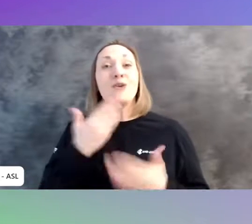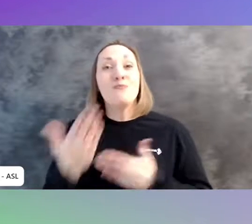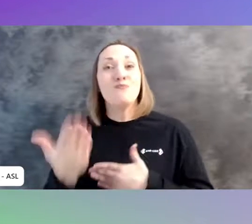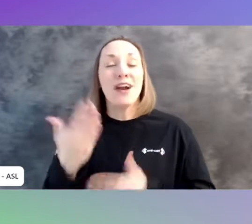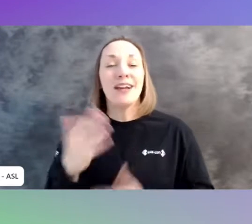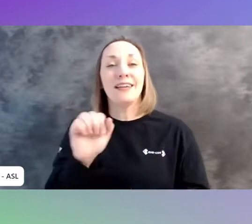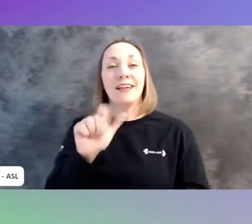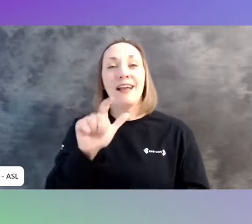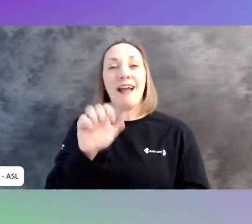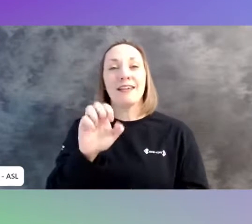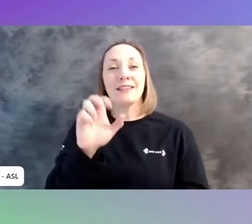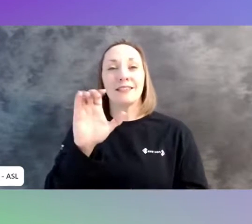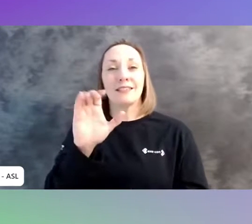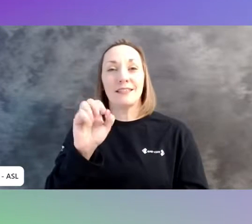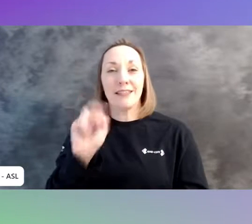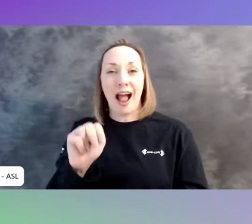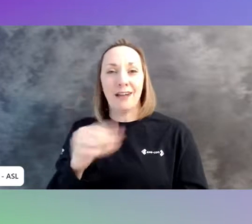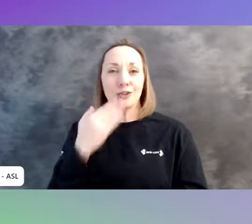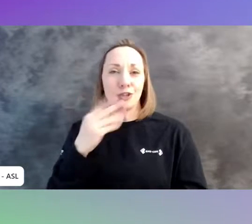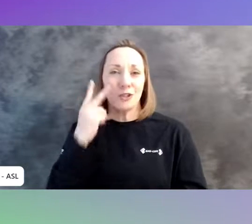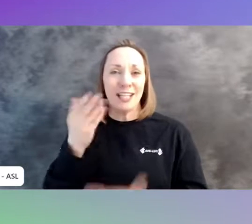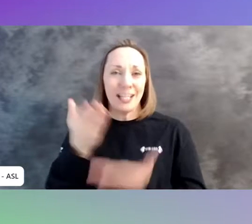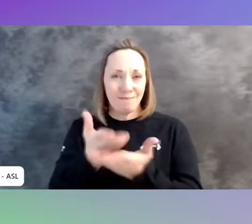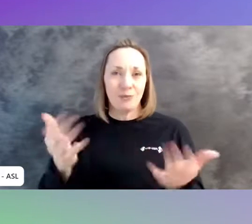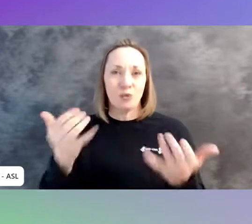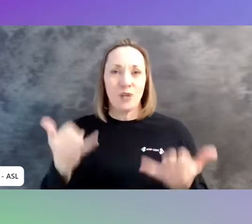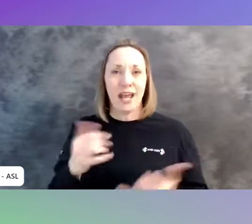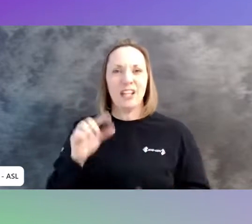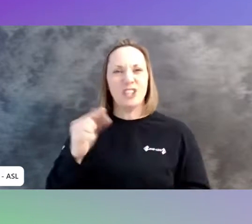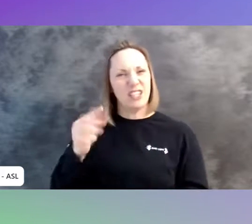[GREG] I screwed that up right off